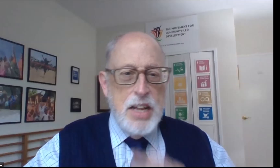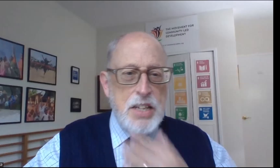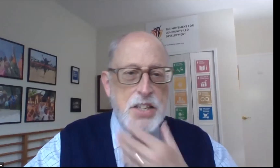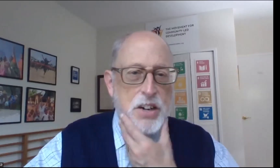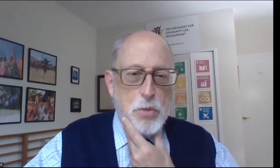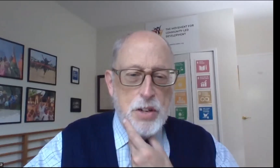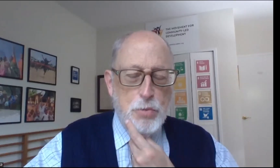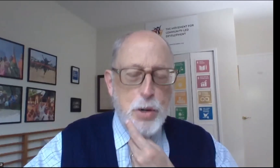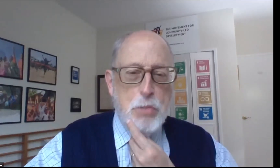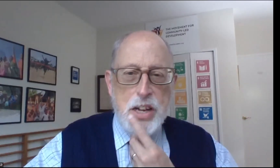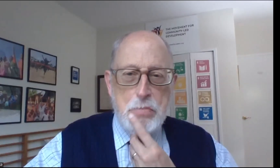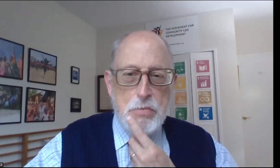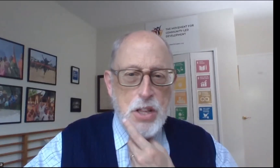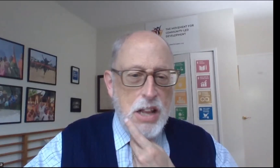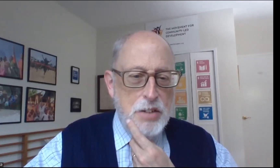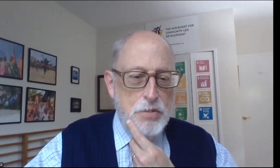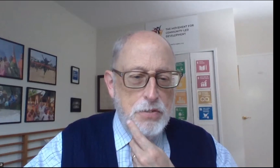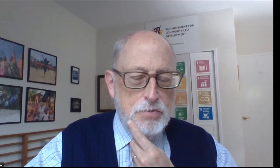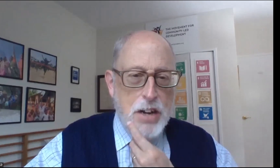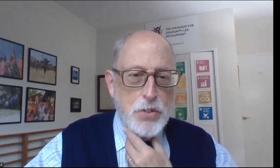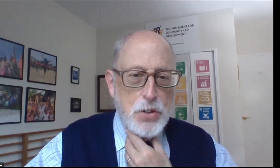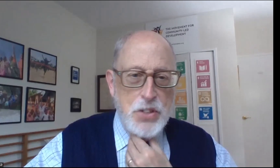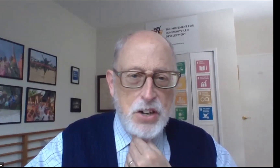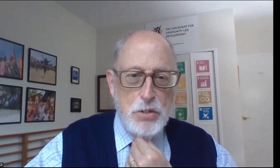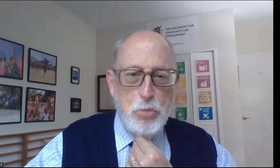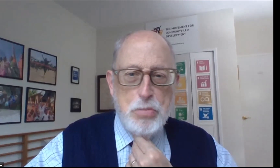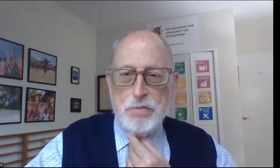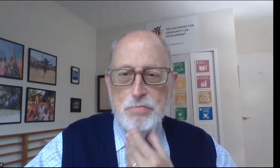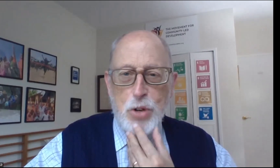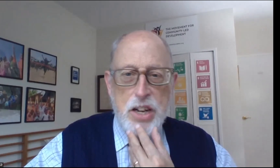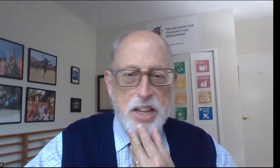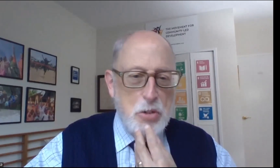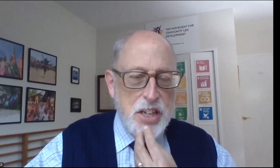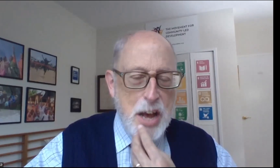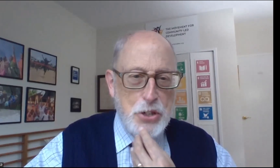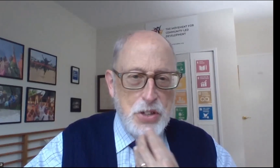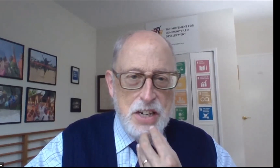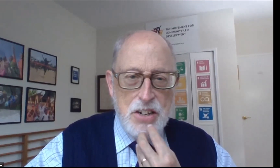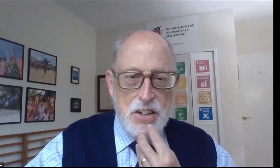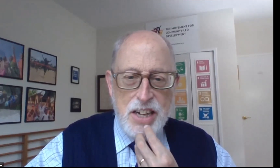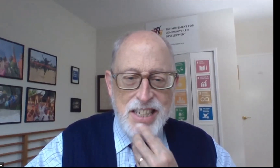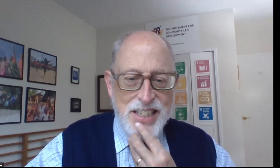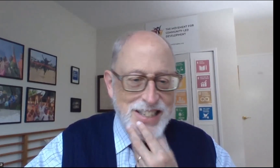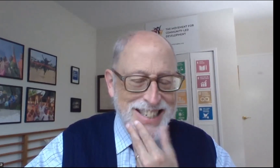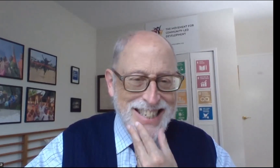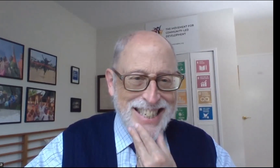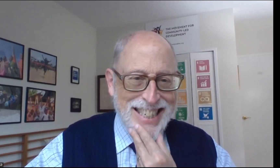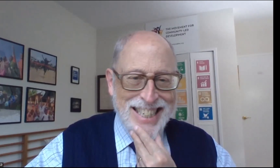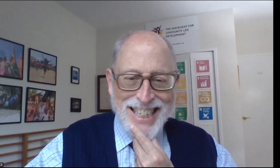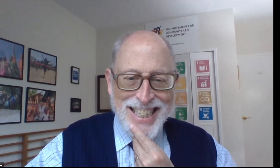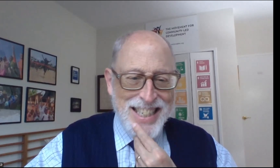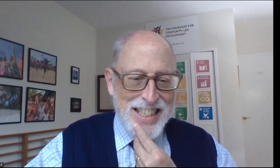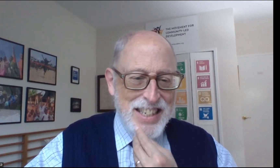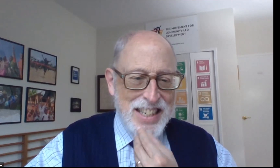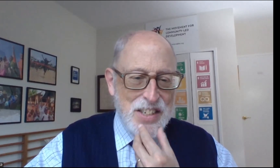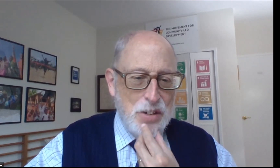Yes, Sarah, we wound up with a lot of francophones in our group, and we're unable to capture their ideas.